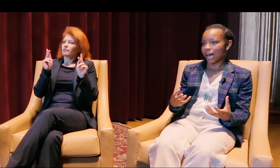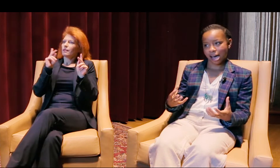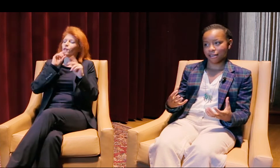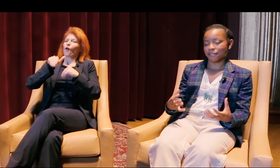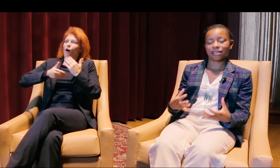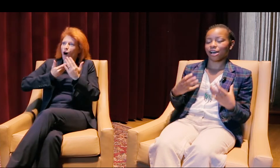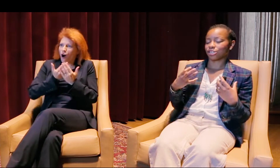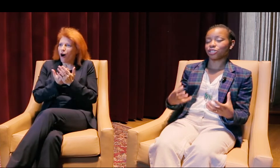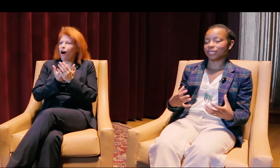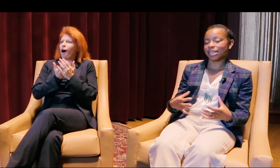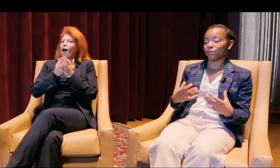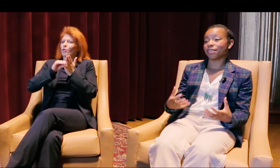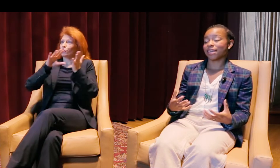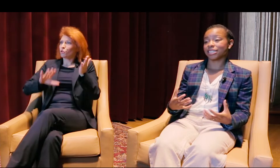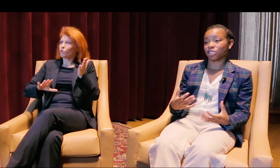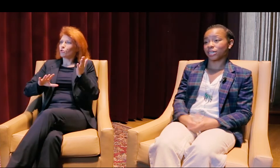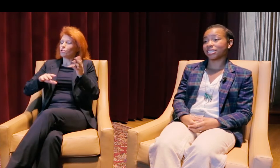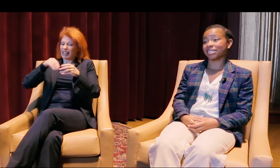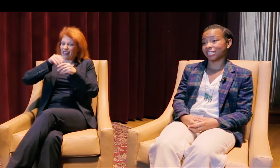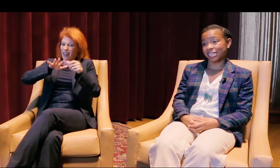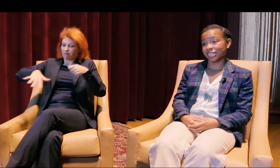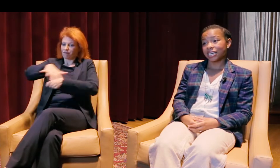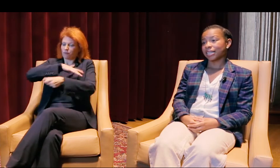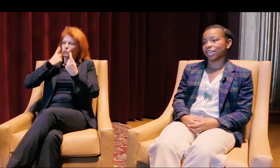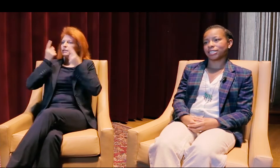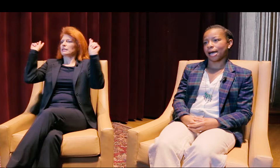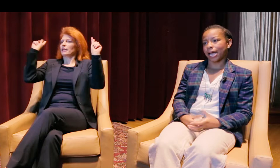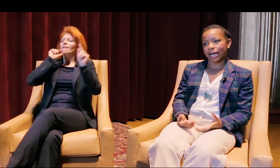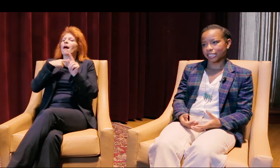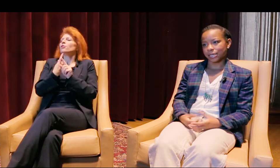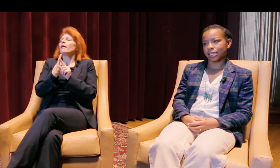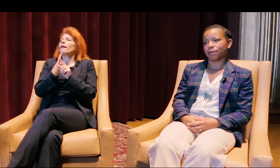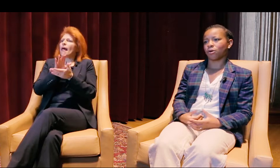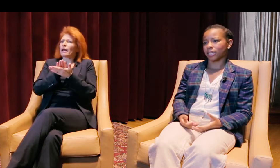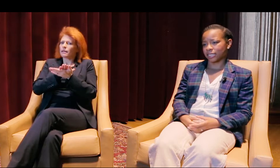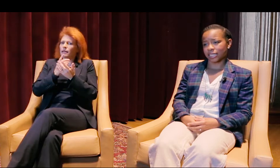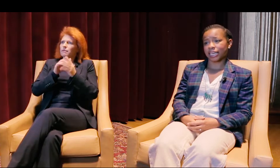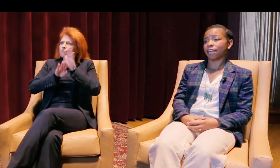of our students that are within that district to succeed not just academically, but holistically